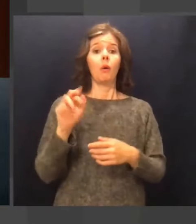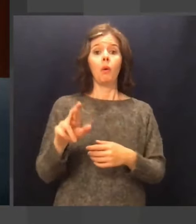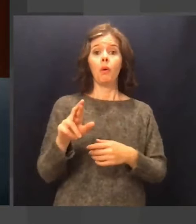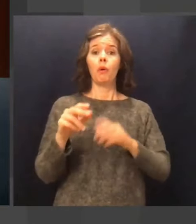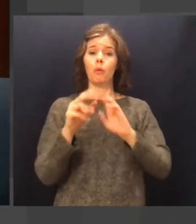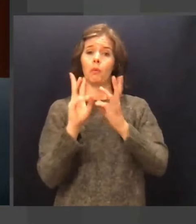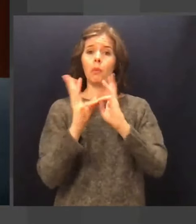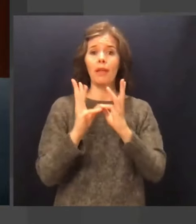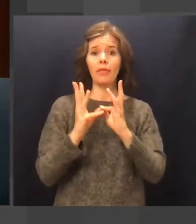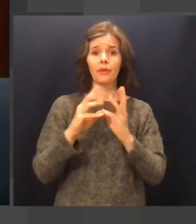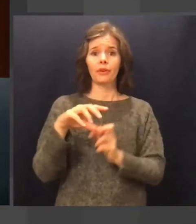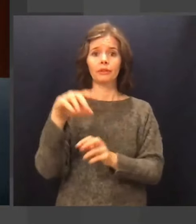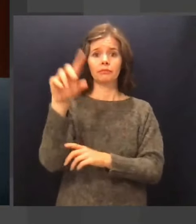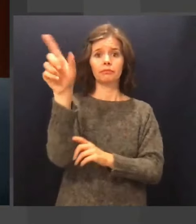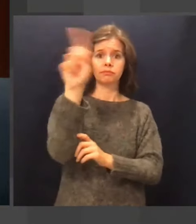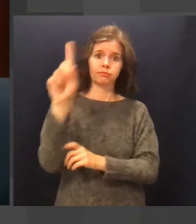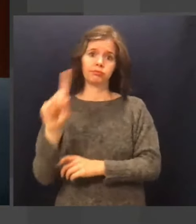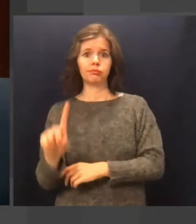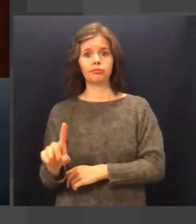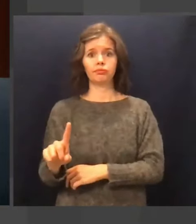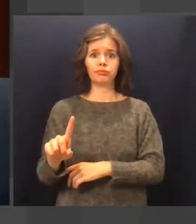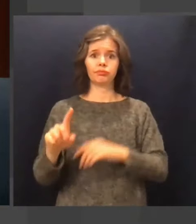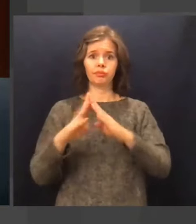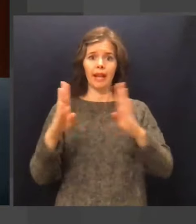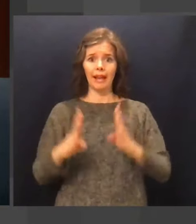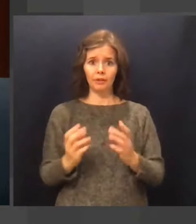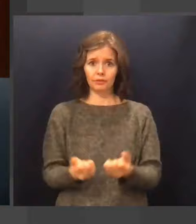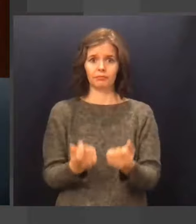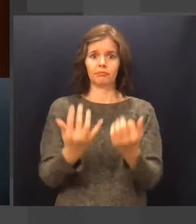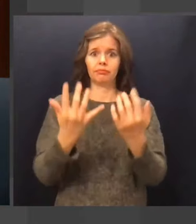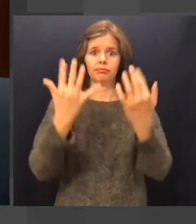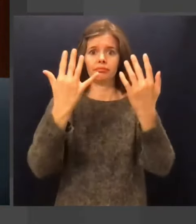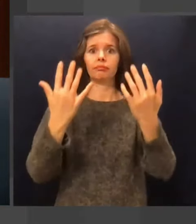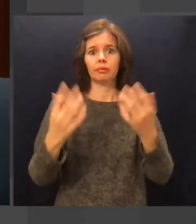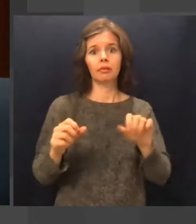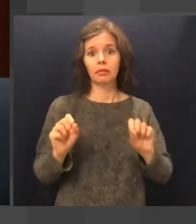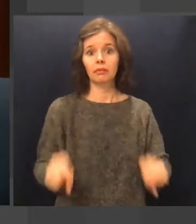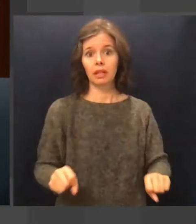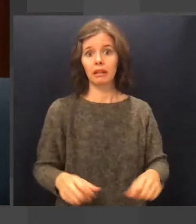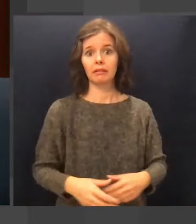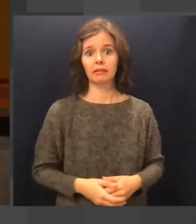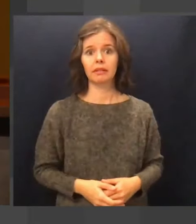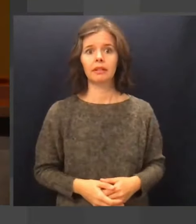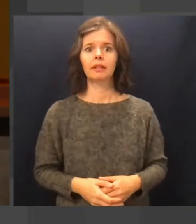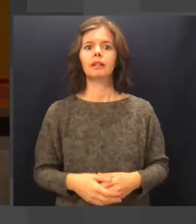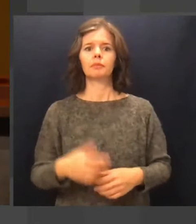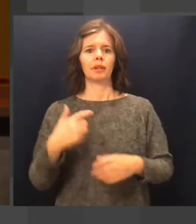THINGS LIKE LIGHTNING STRIKES THAT SET YOUR HOUSE ON FIRE.